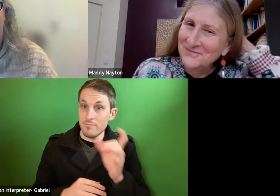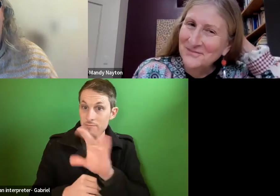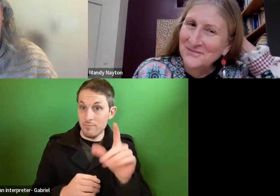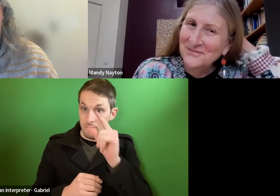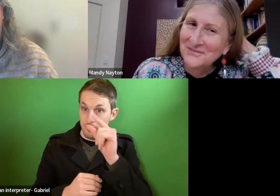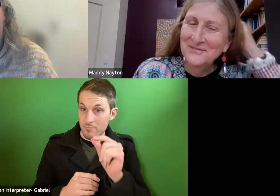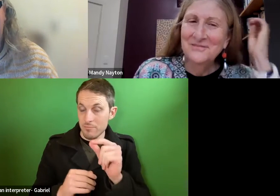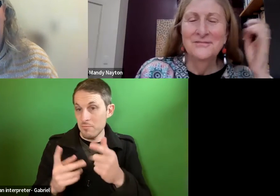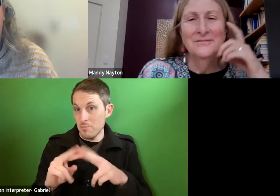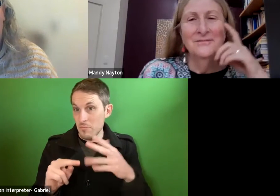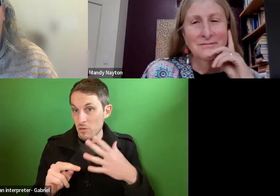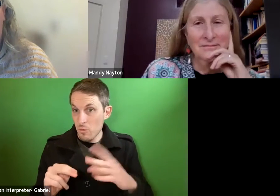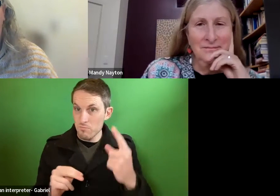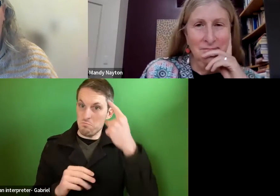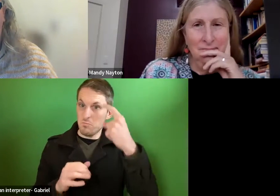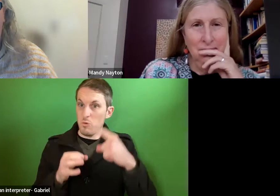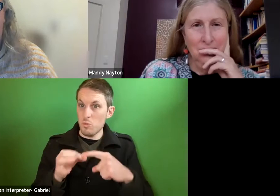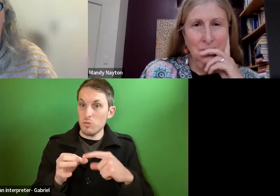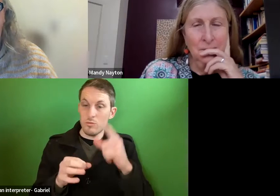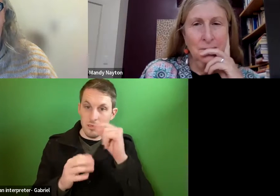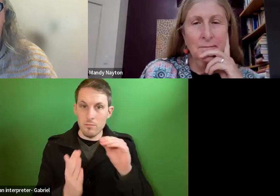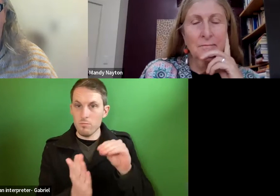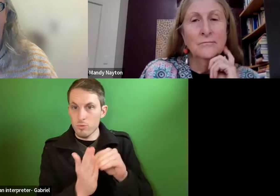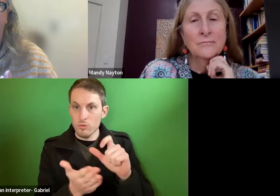throughout the presentation to have a chat with each other in the box and just remember